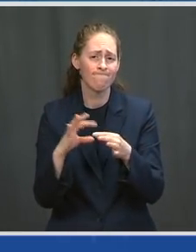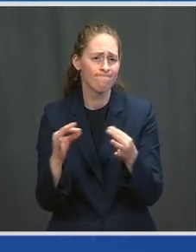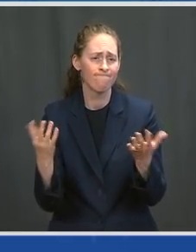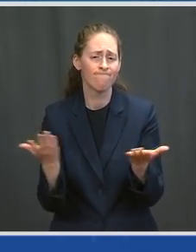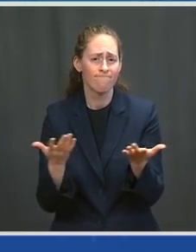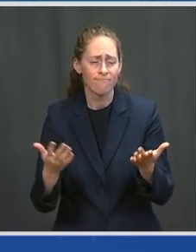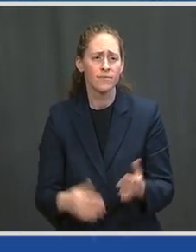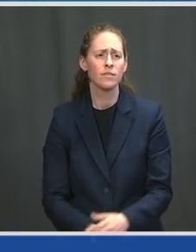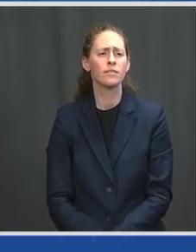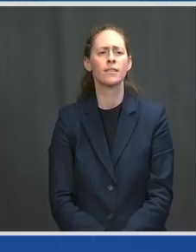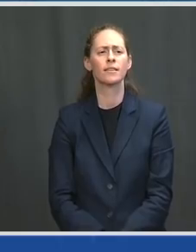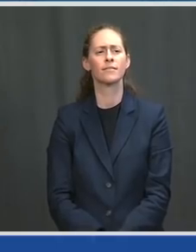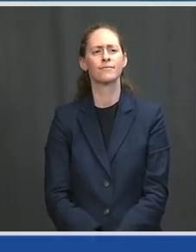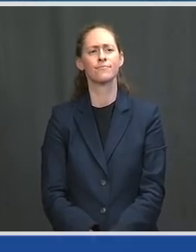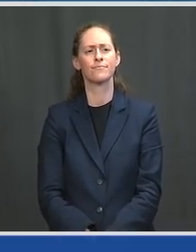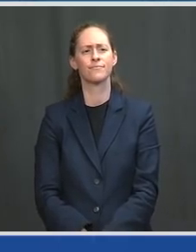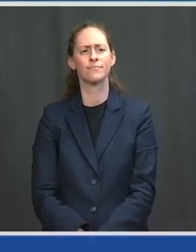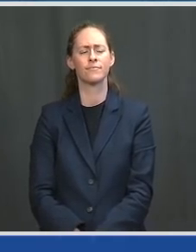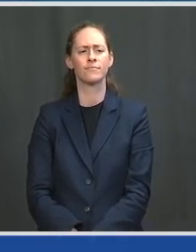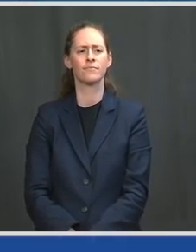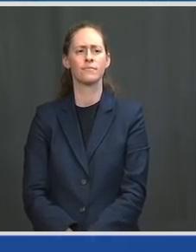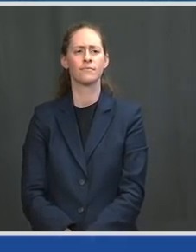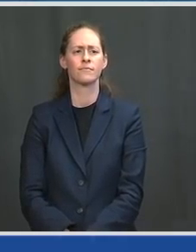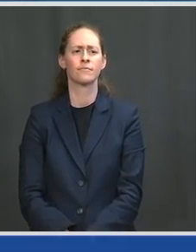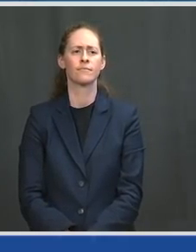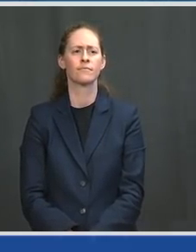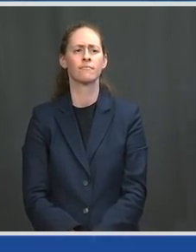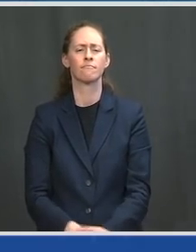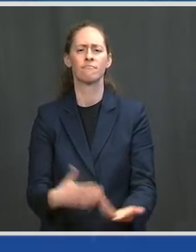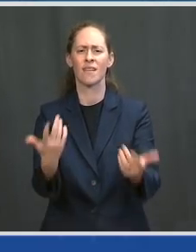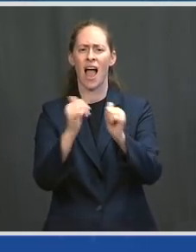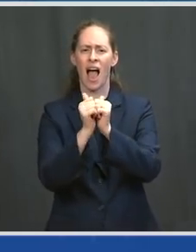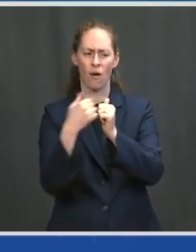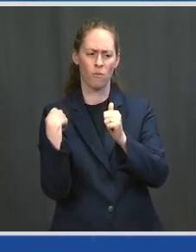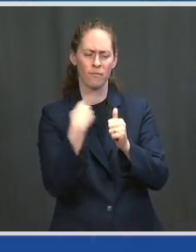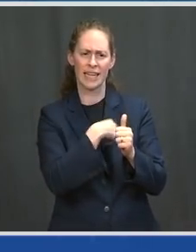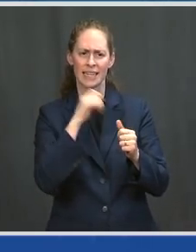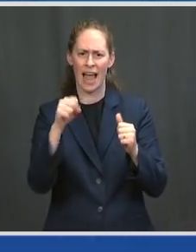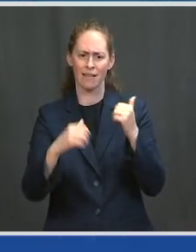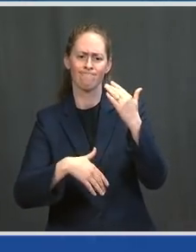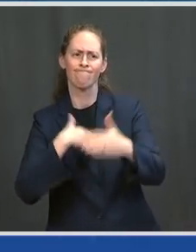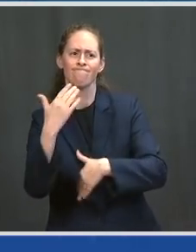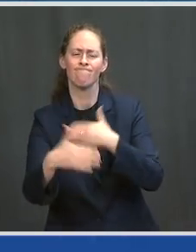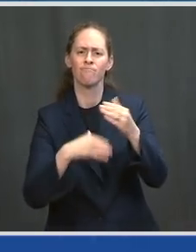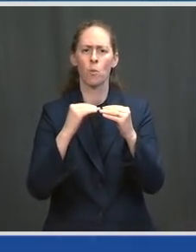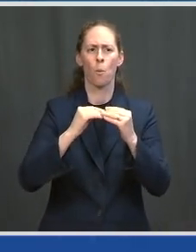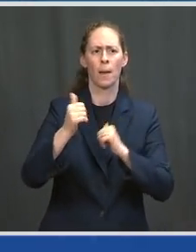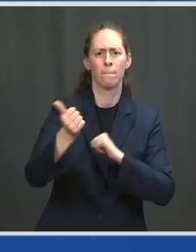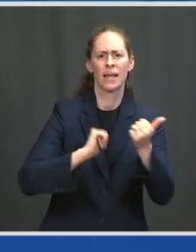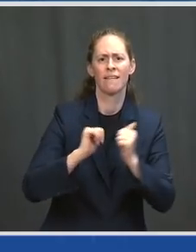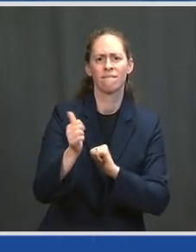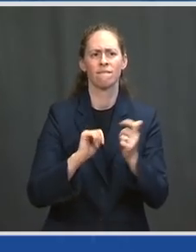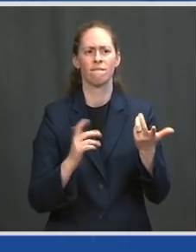is to have a better-educated workforce. And that goes back to the days --